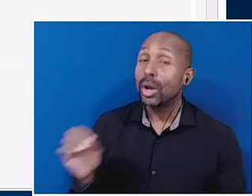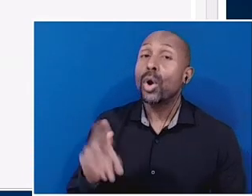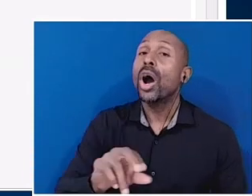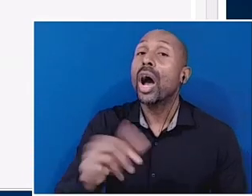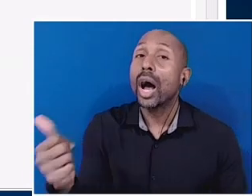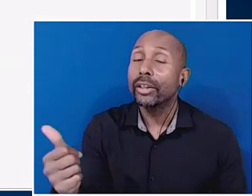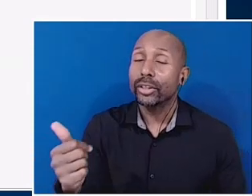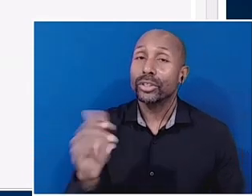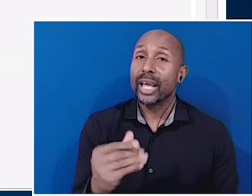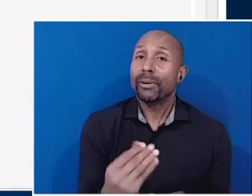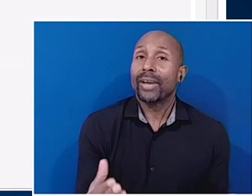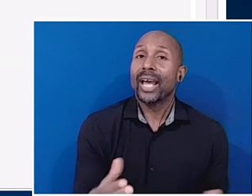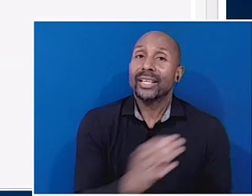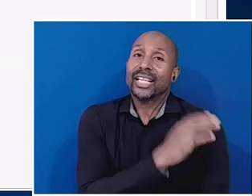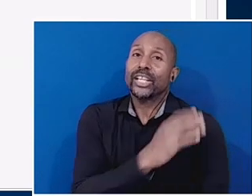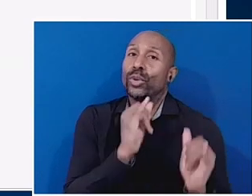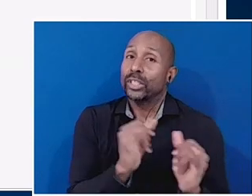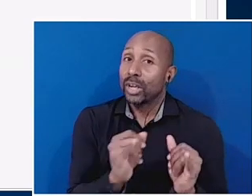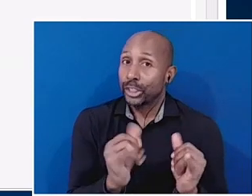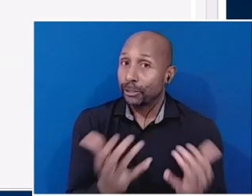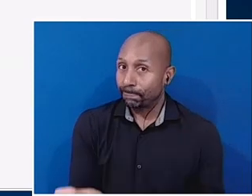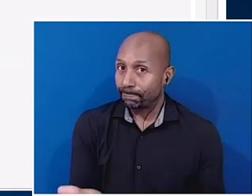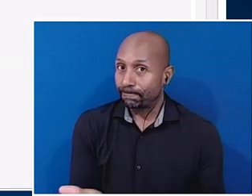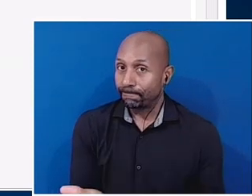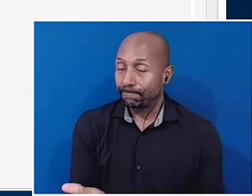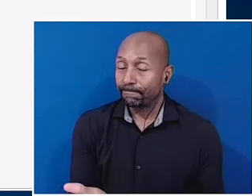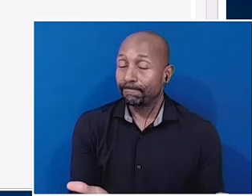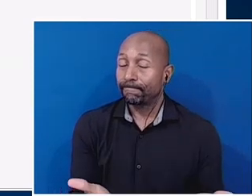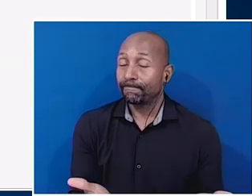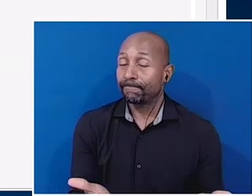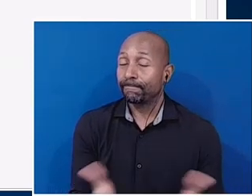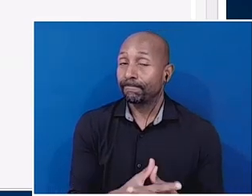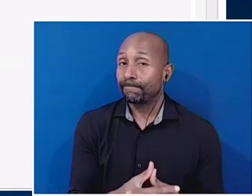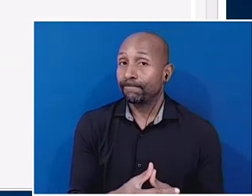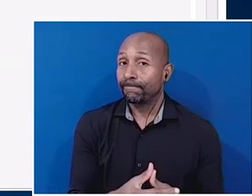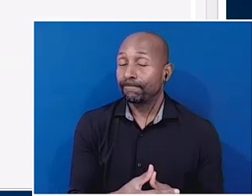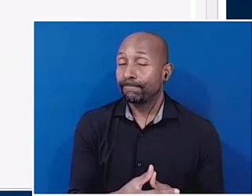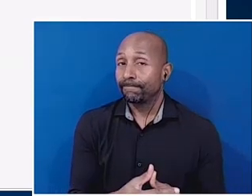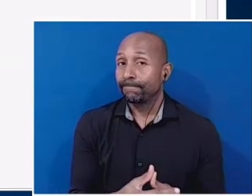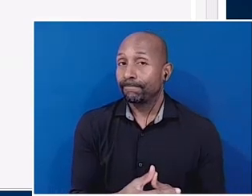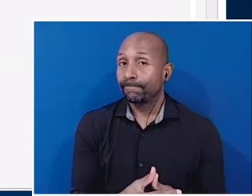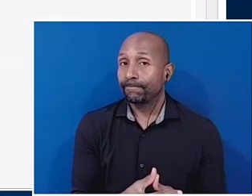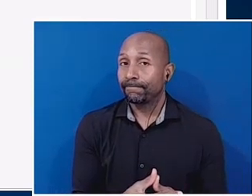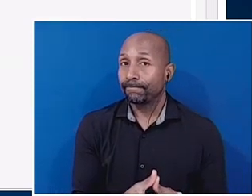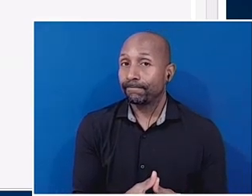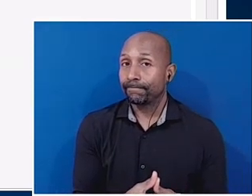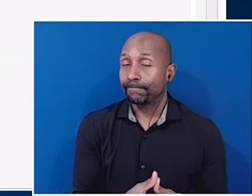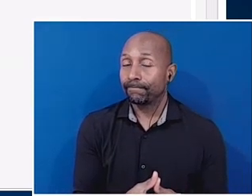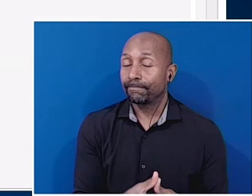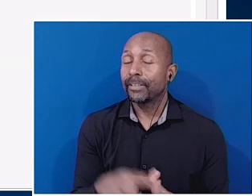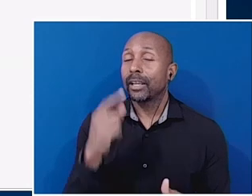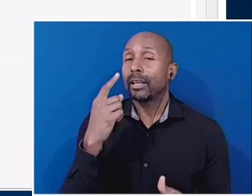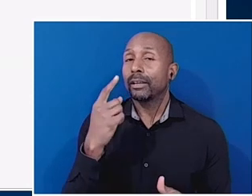instruction for students? That might be a question for Herman.